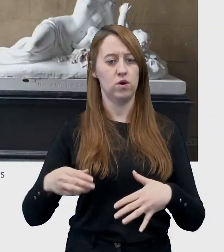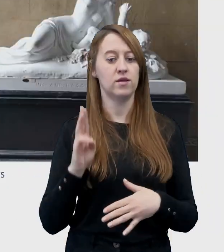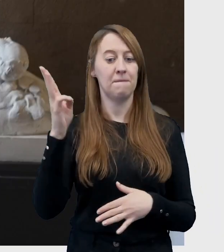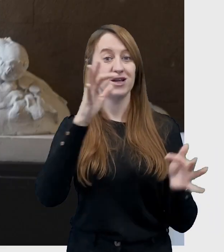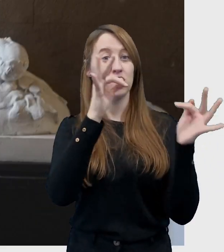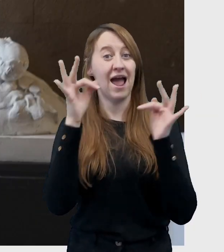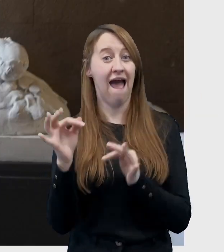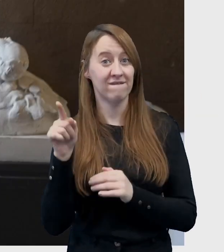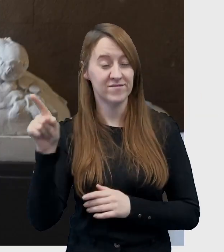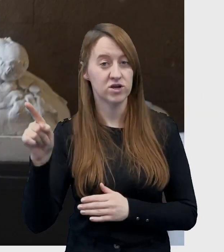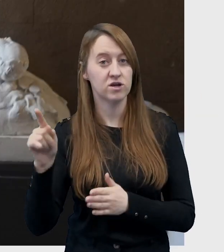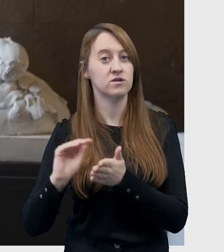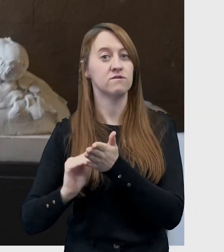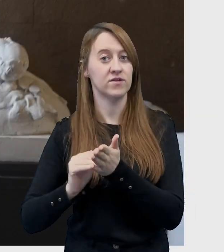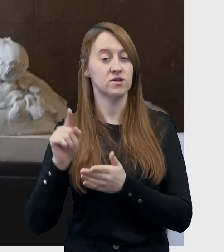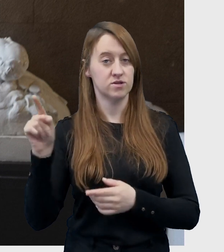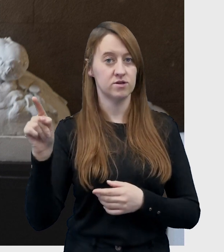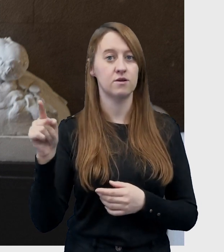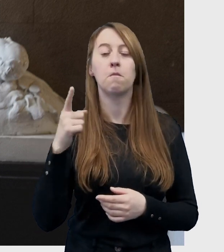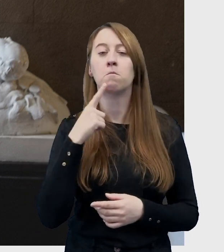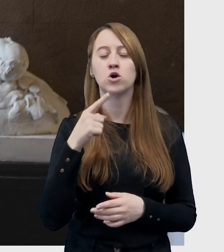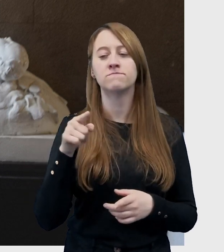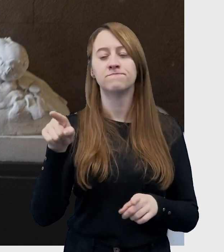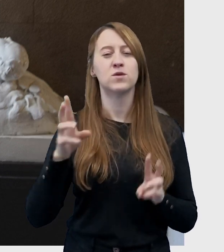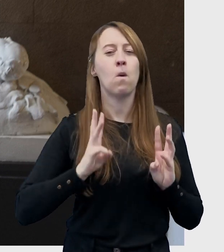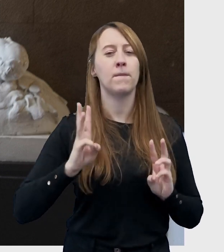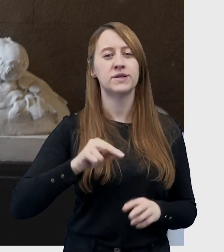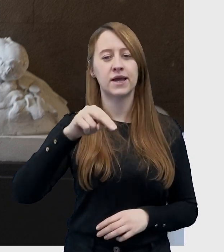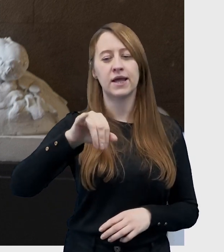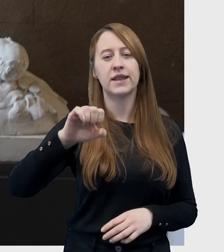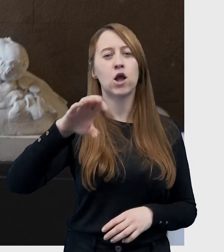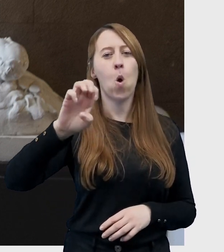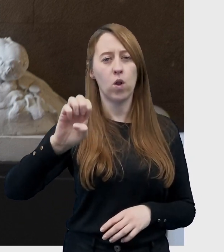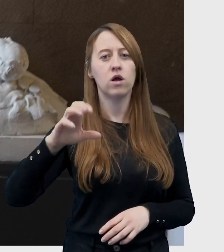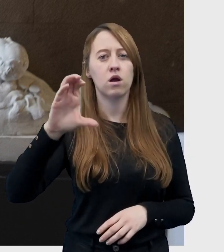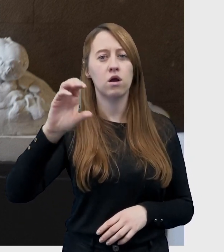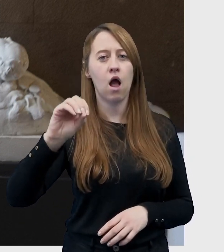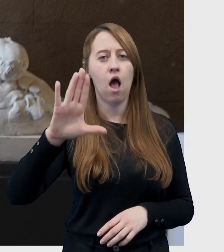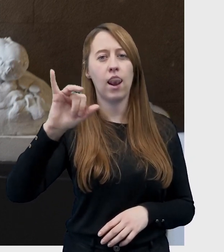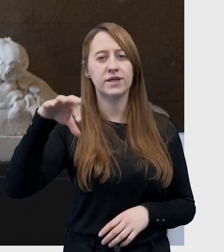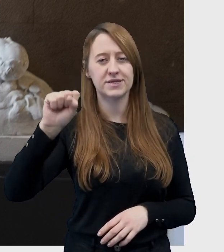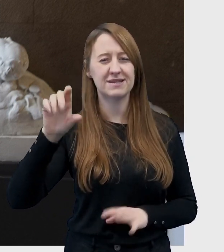But Nicole Collins called me in 2019 and said Sophie, a member